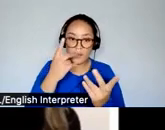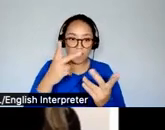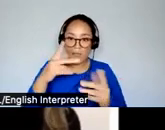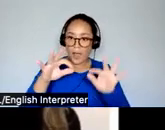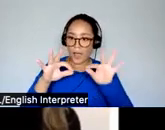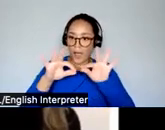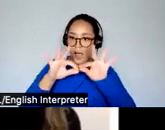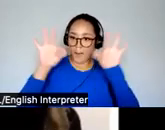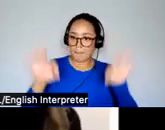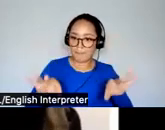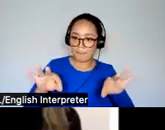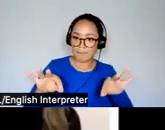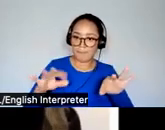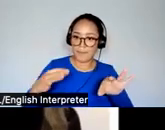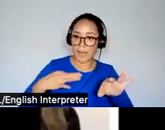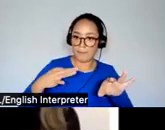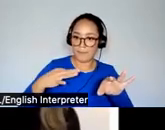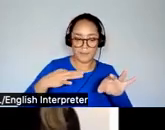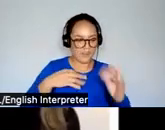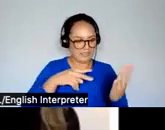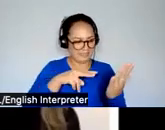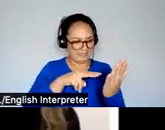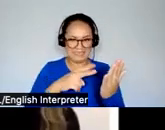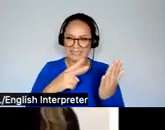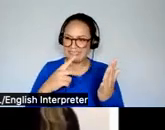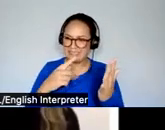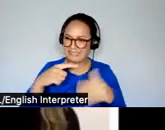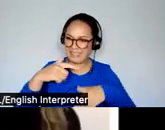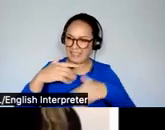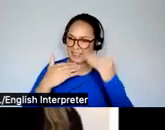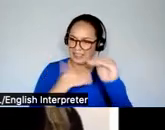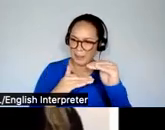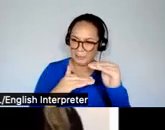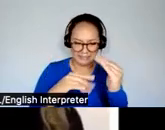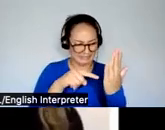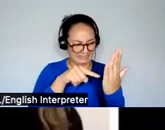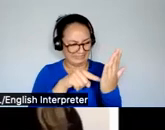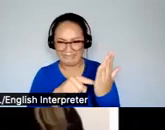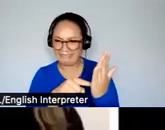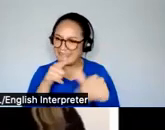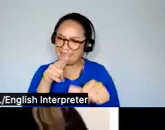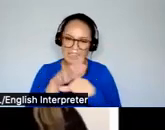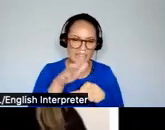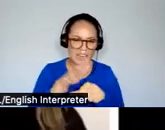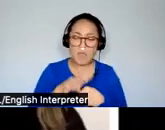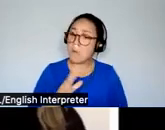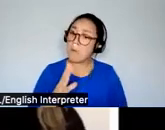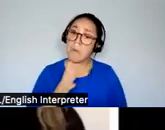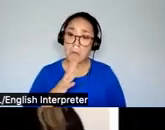of the event, please feel free to do that. I know there is some space on the application, but it is pretty limited.